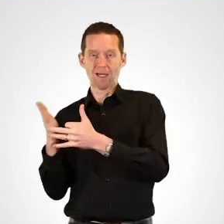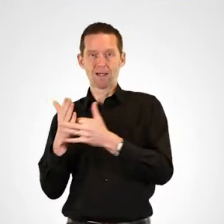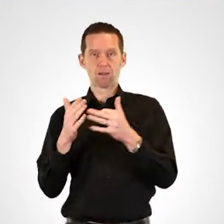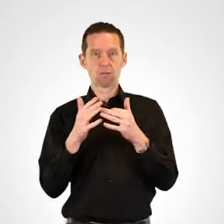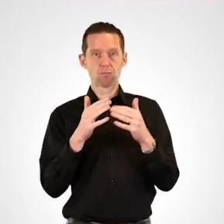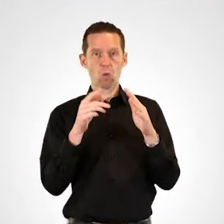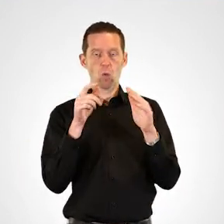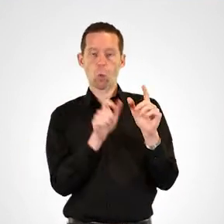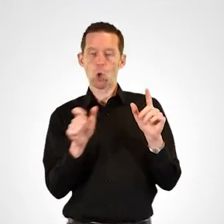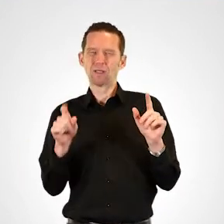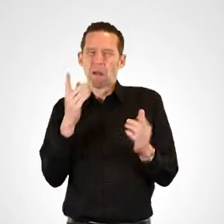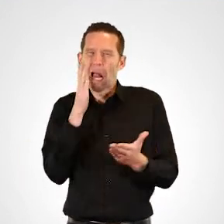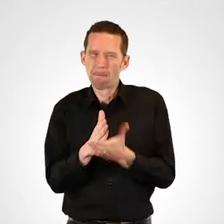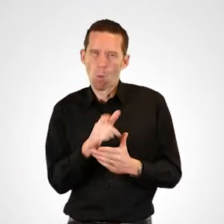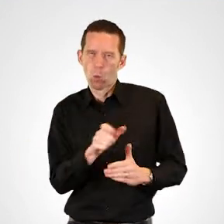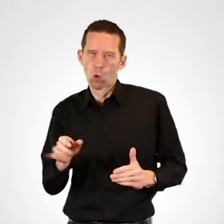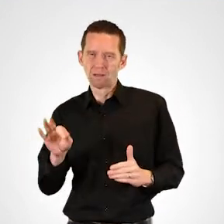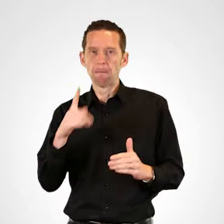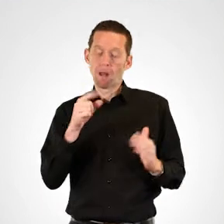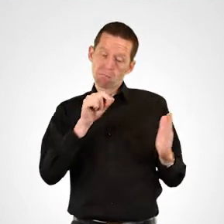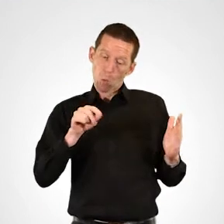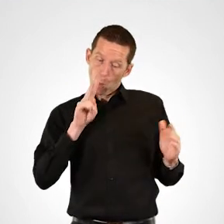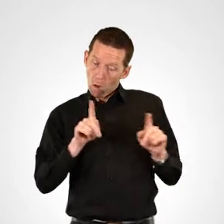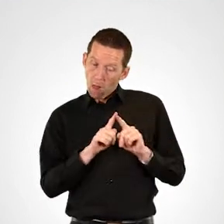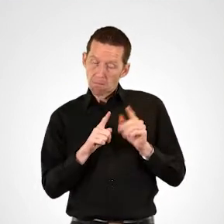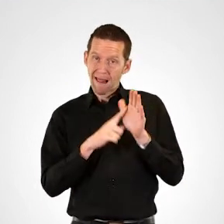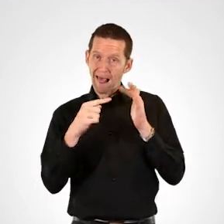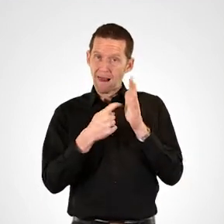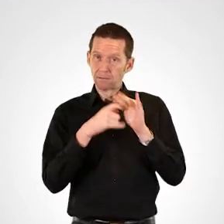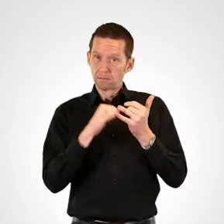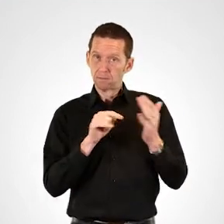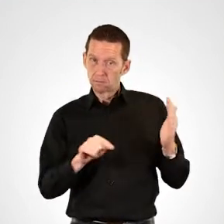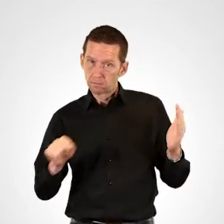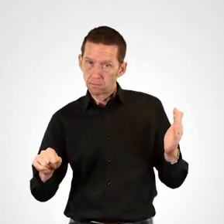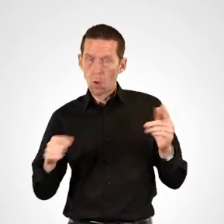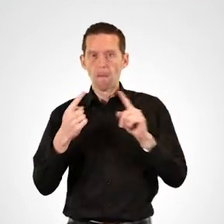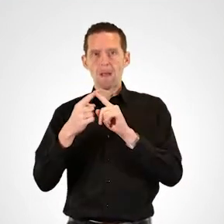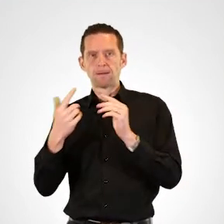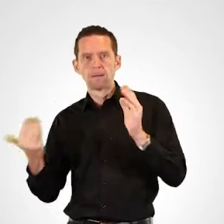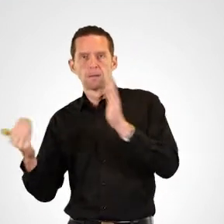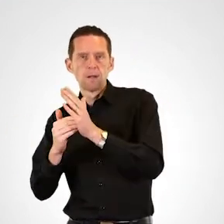They begin to produce marks that look more letter-like. And they'll even include some recognisable letters,